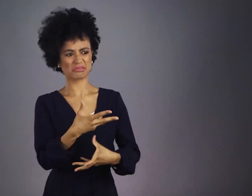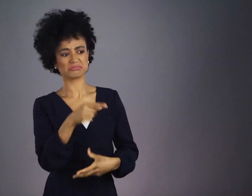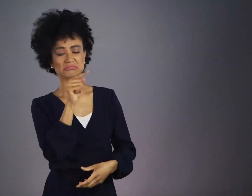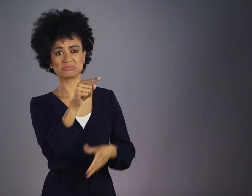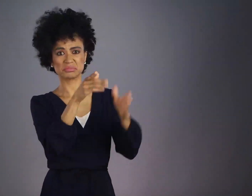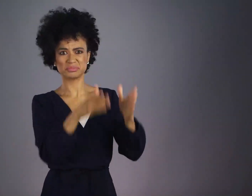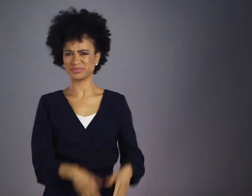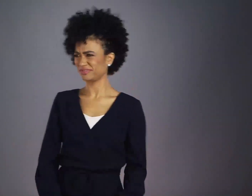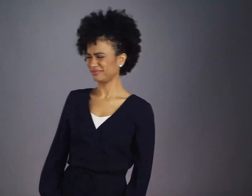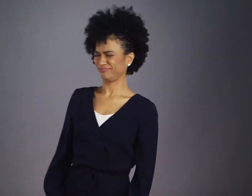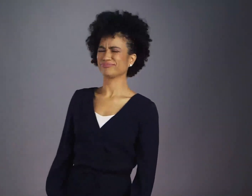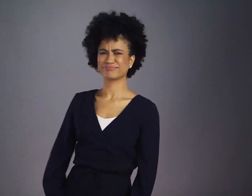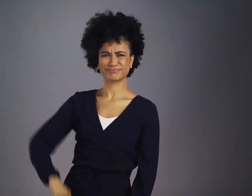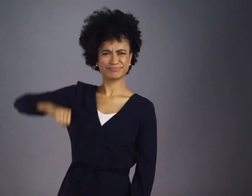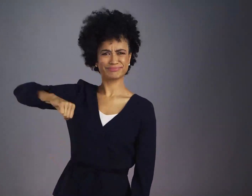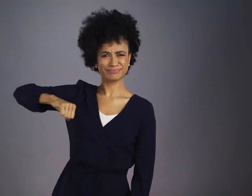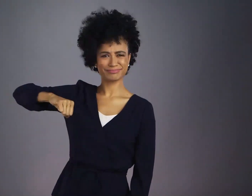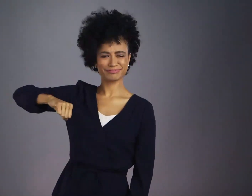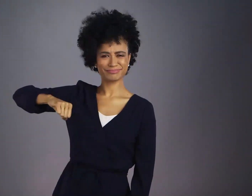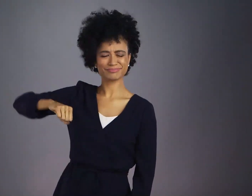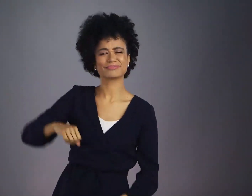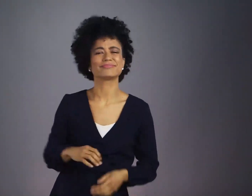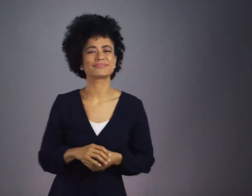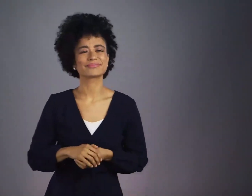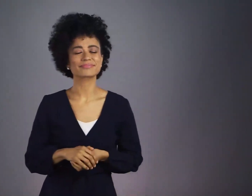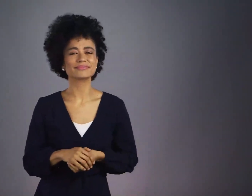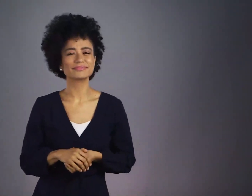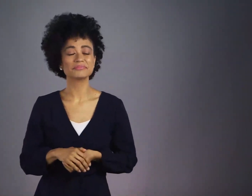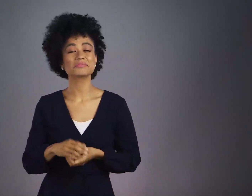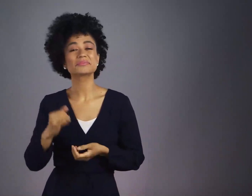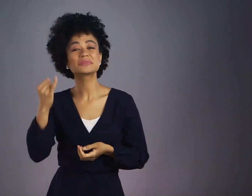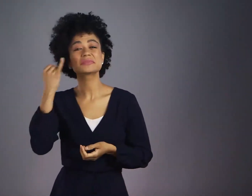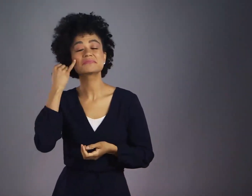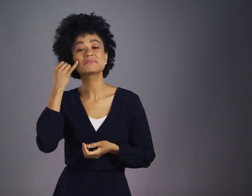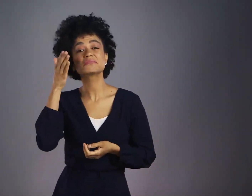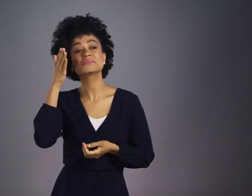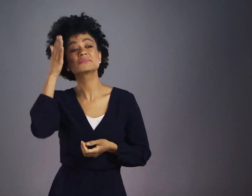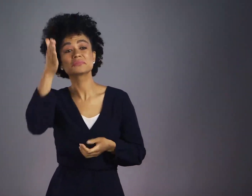We may kill a future opportunity to carry a beneﬁcial message.